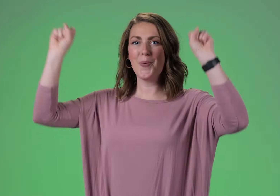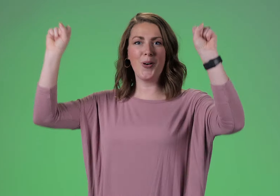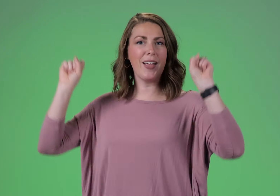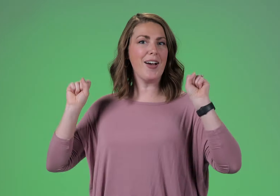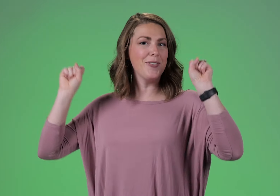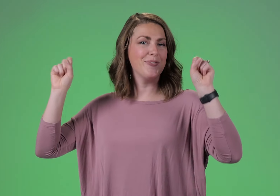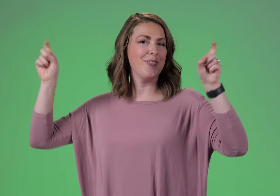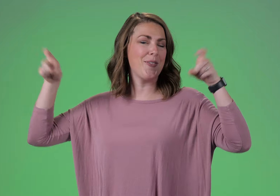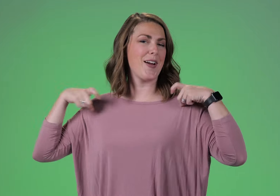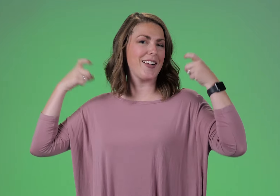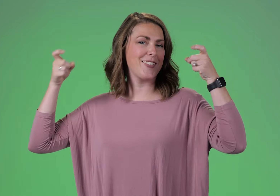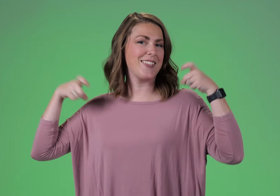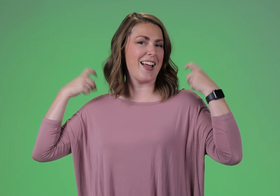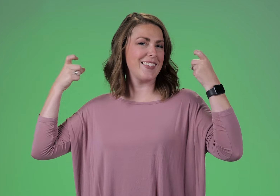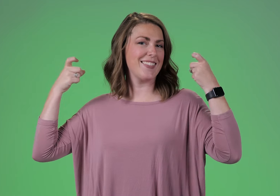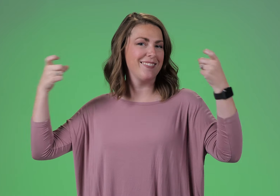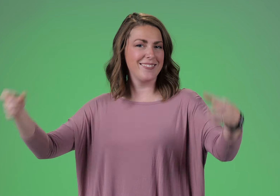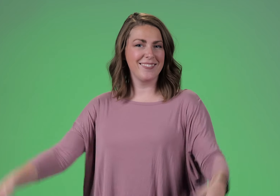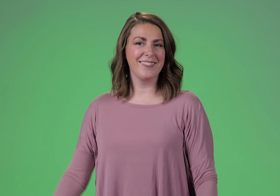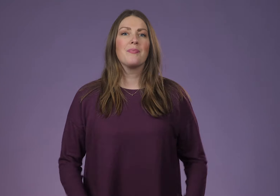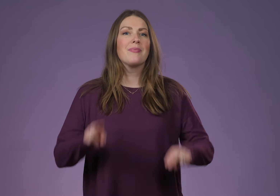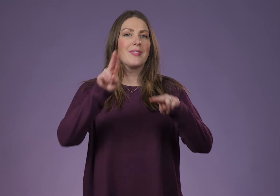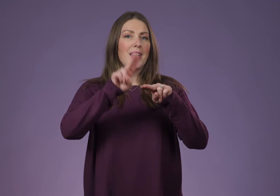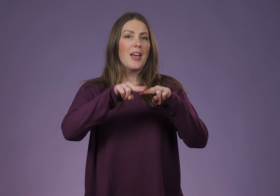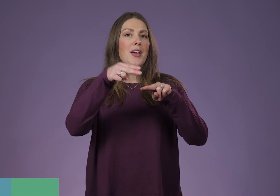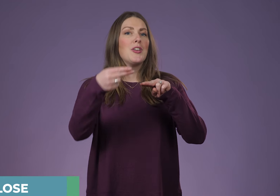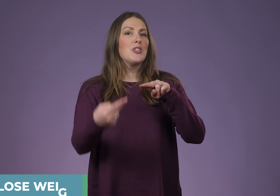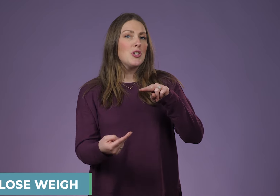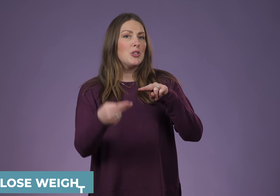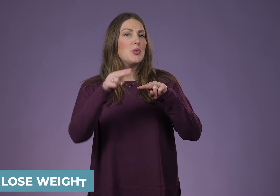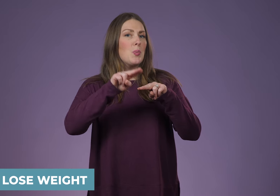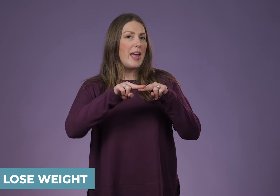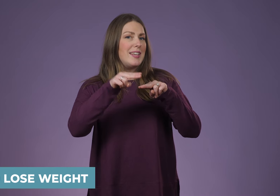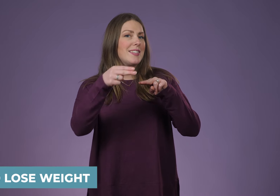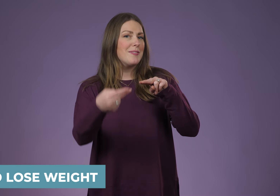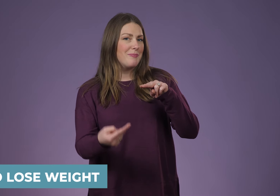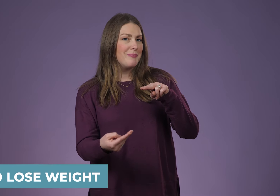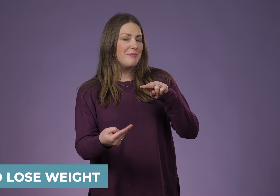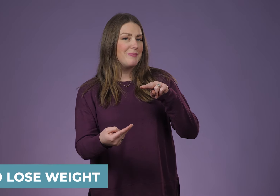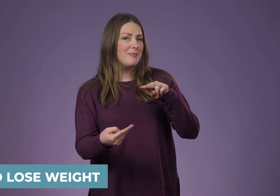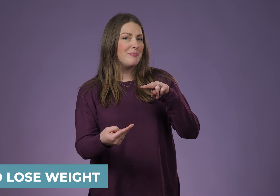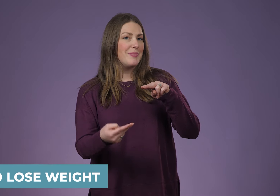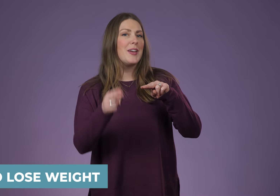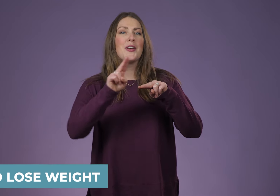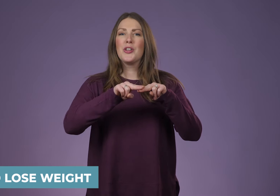Workout or exercise to lose weight.